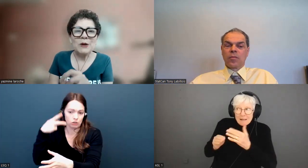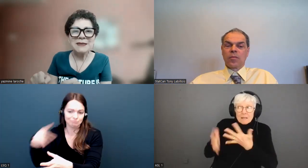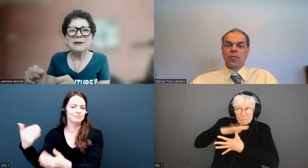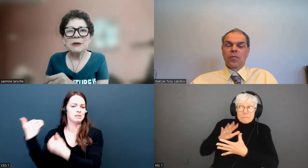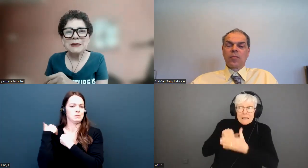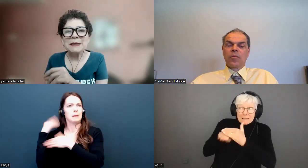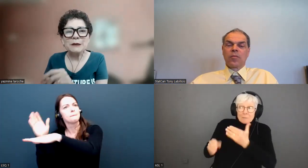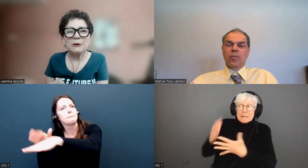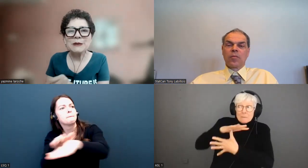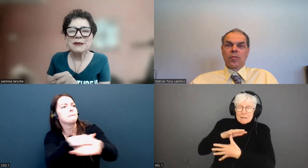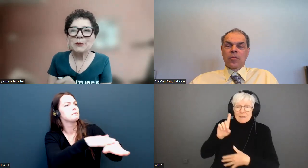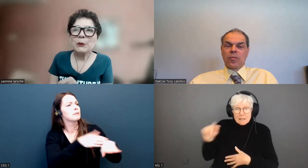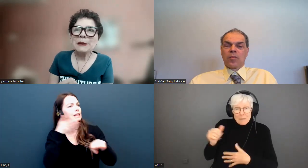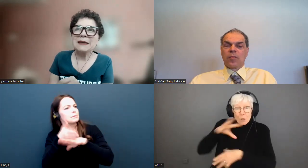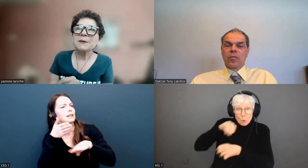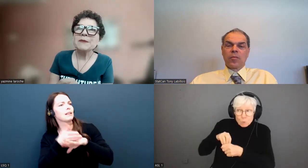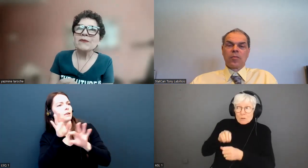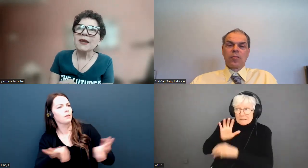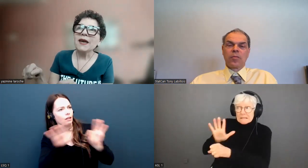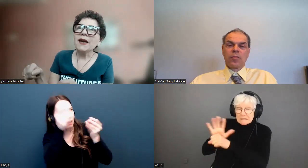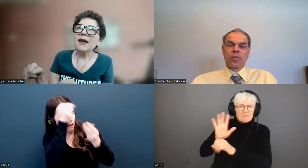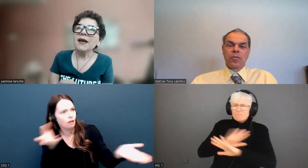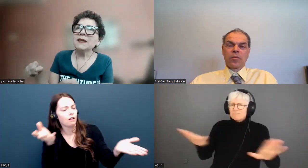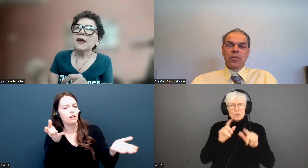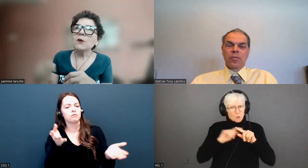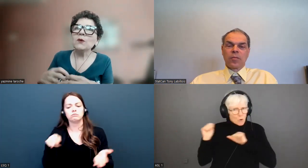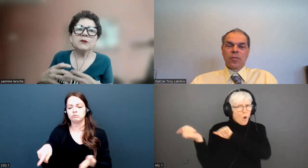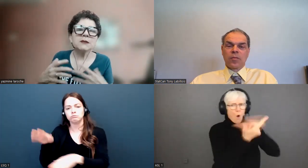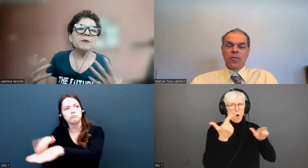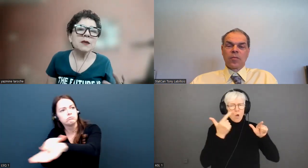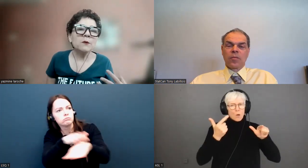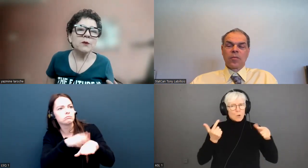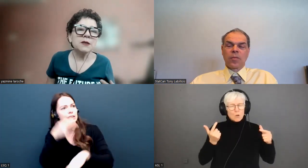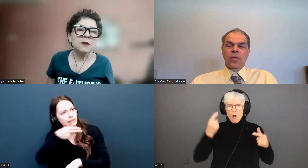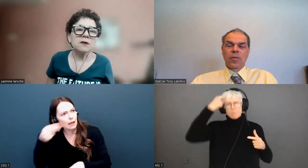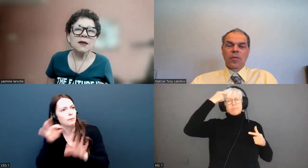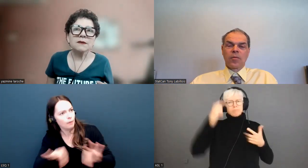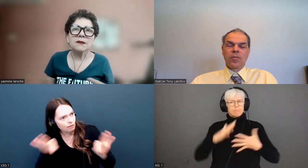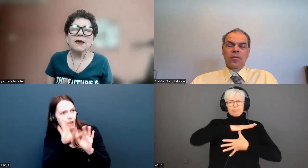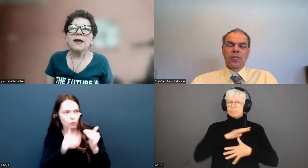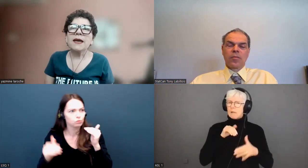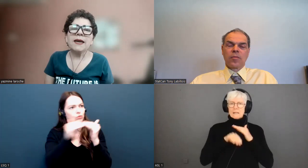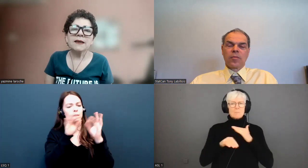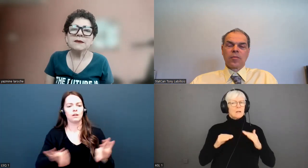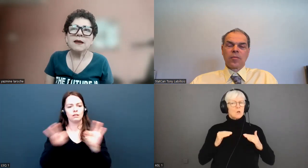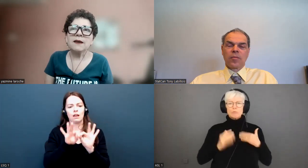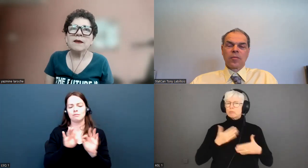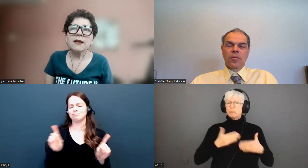why disability inclusion is important it will just be the way we do things and uh and I'm